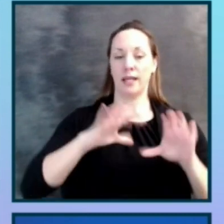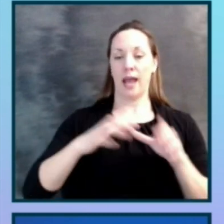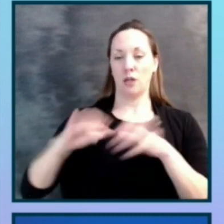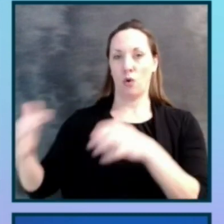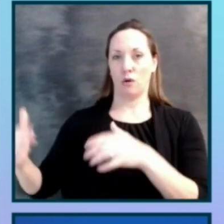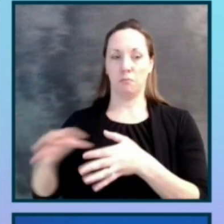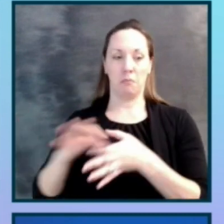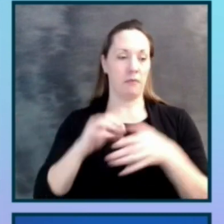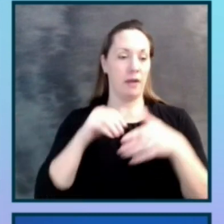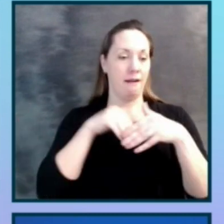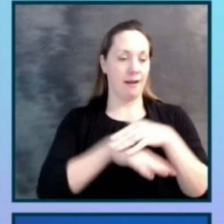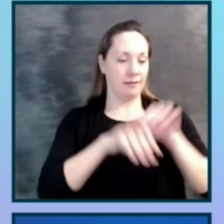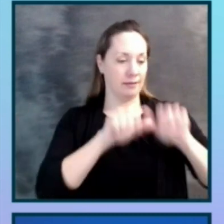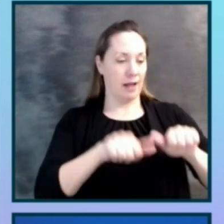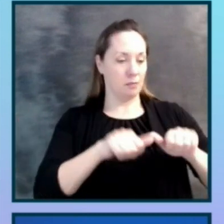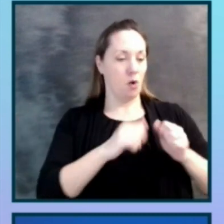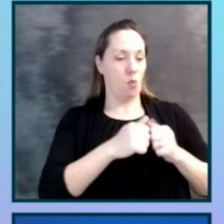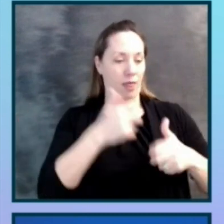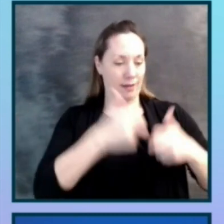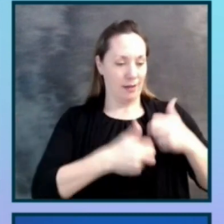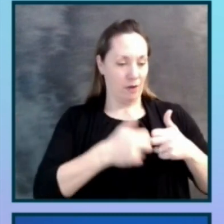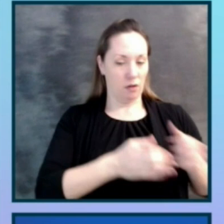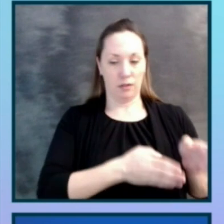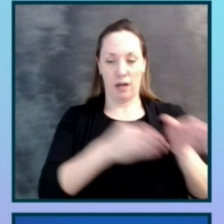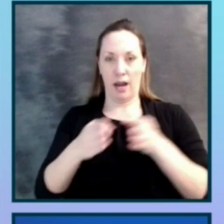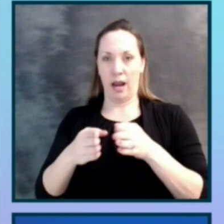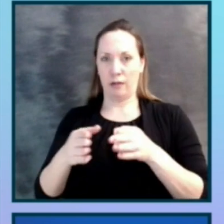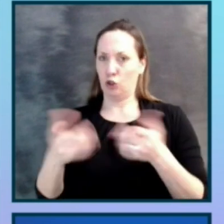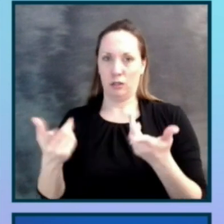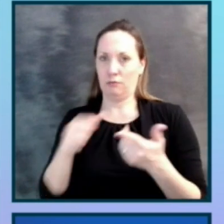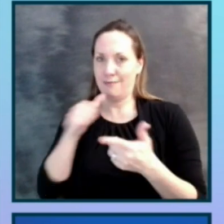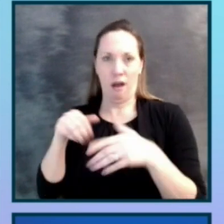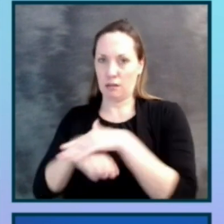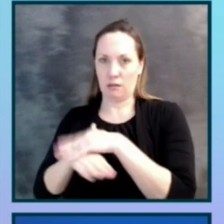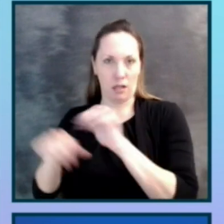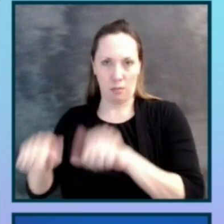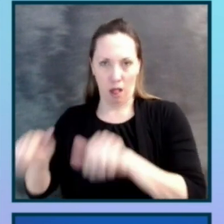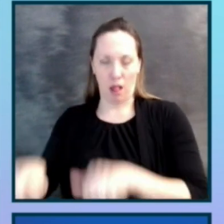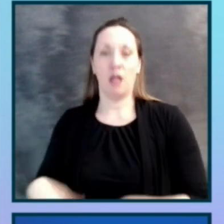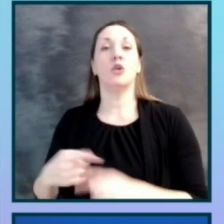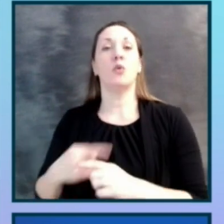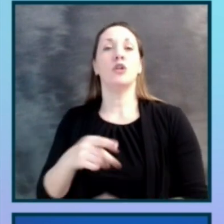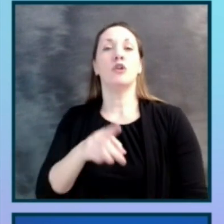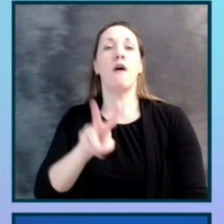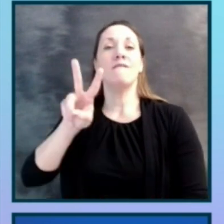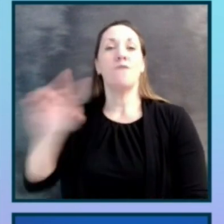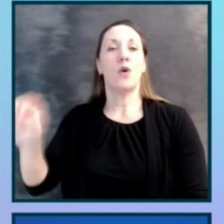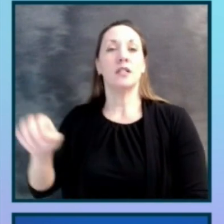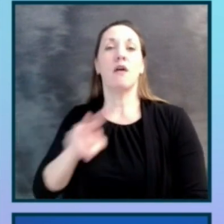accessible with difficulty, and inaccessible. And we used Voiceover on iPhone 12 with iOS 15,